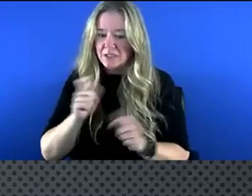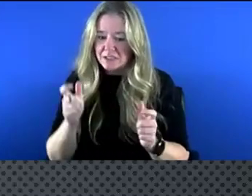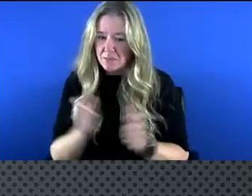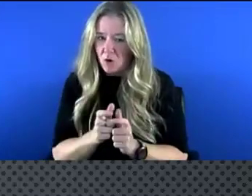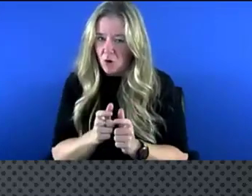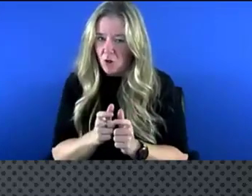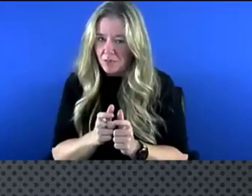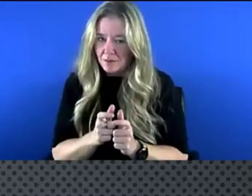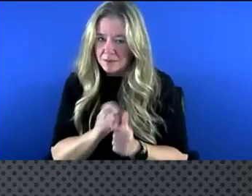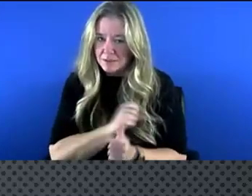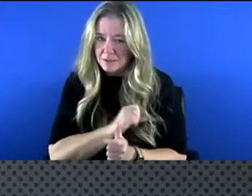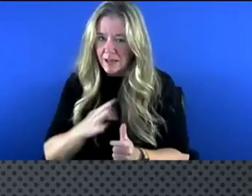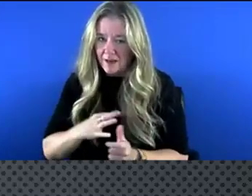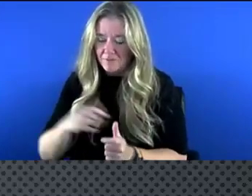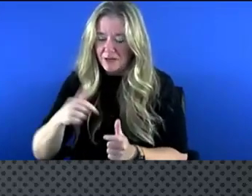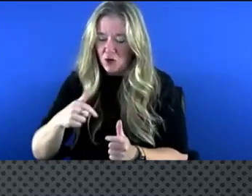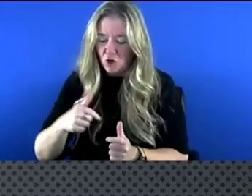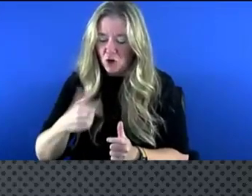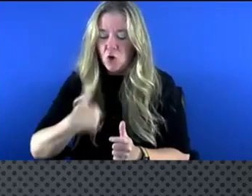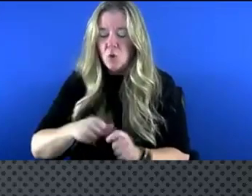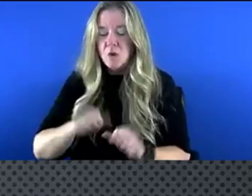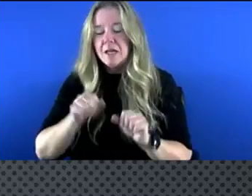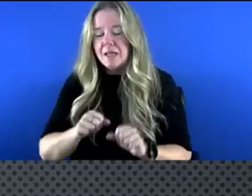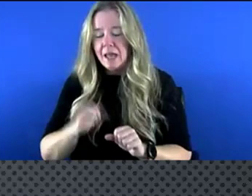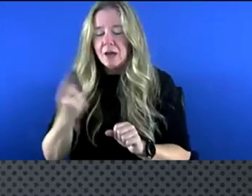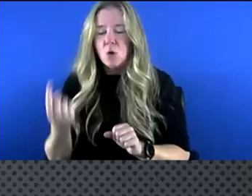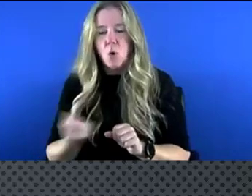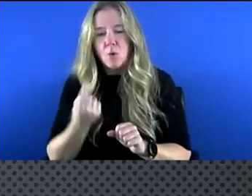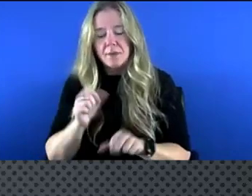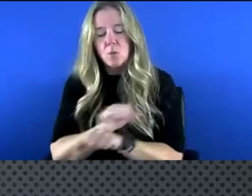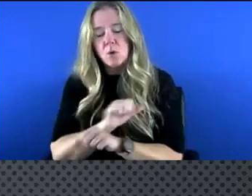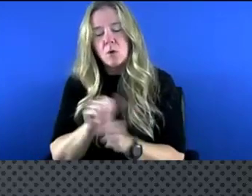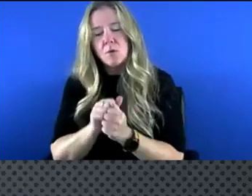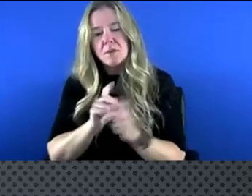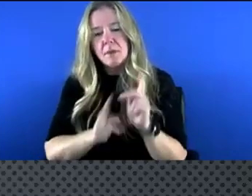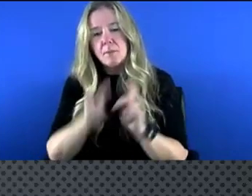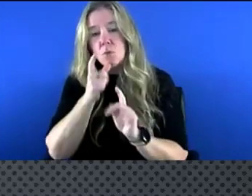and so we can only work with the people who contact us